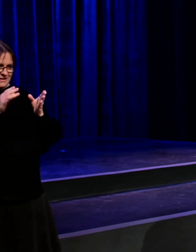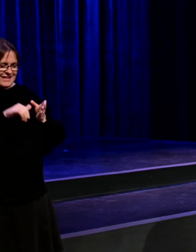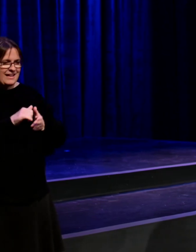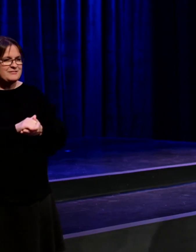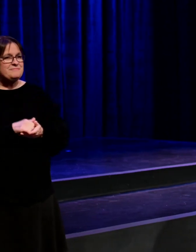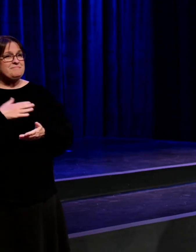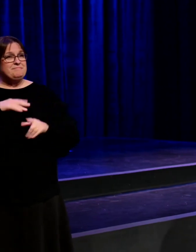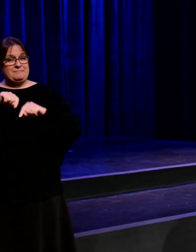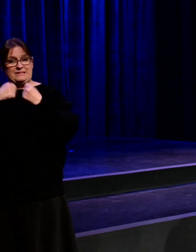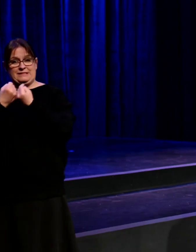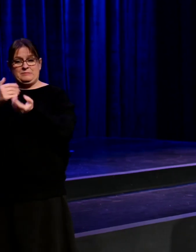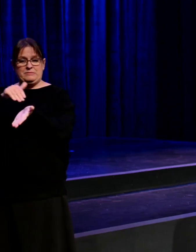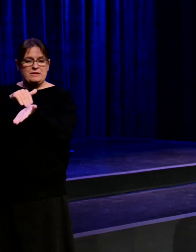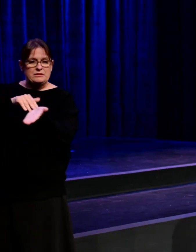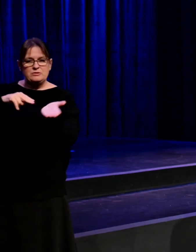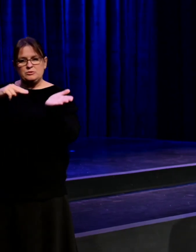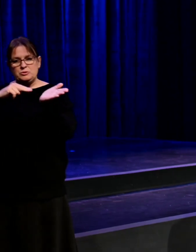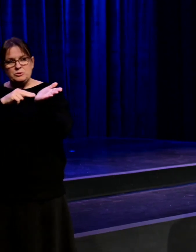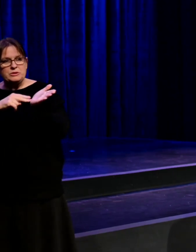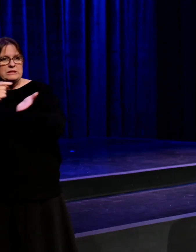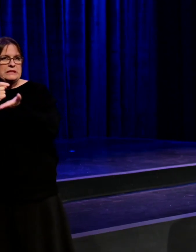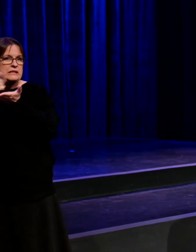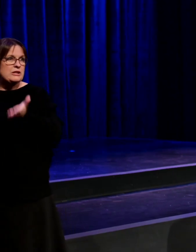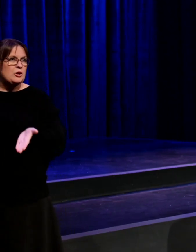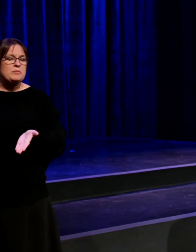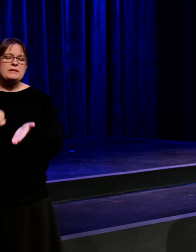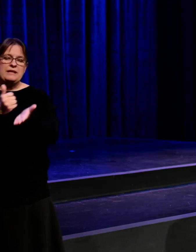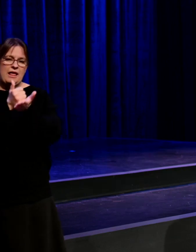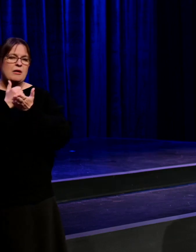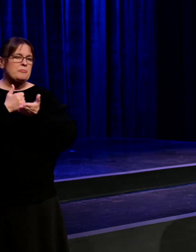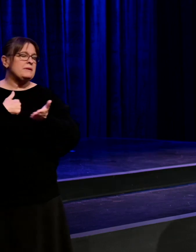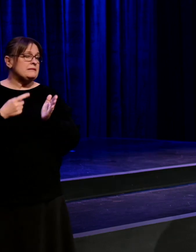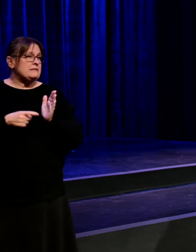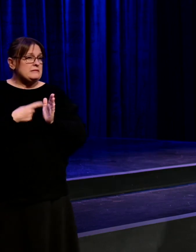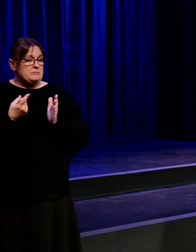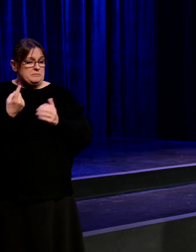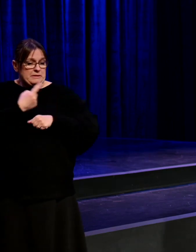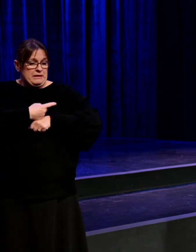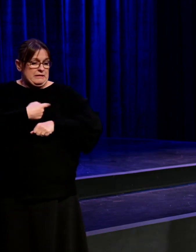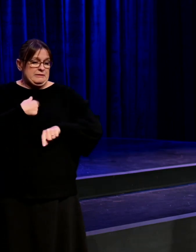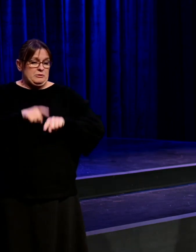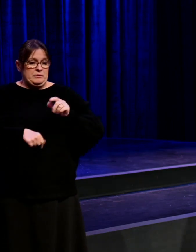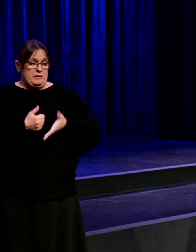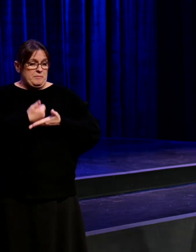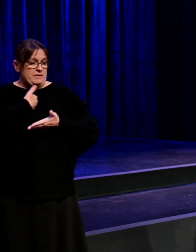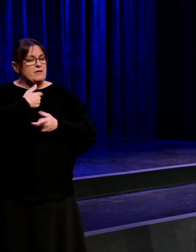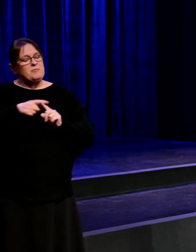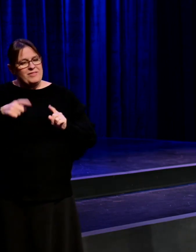nurses and therapists who helped me through the days that I could not help myself. They taught me